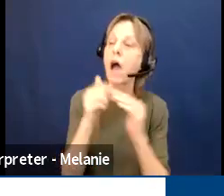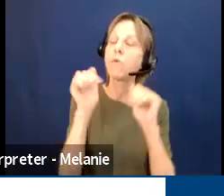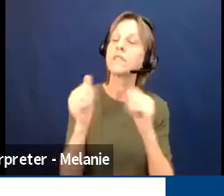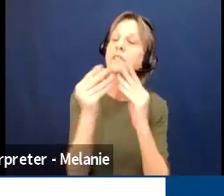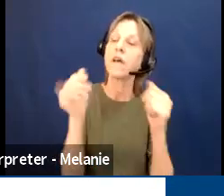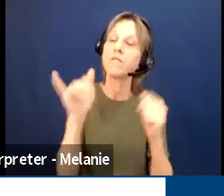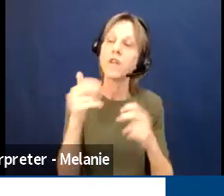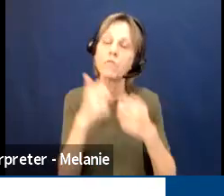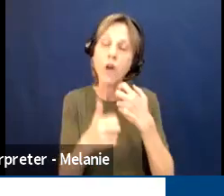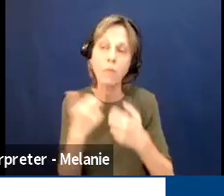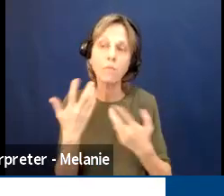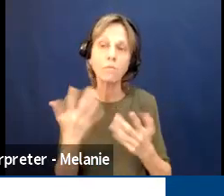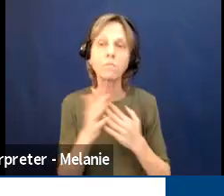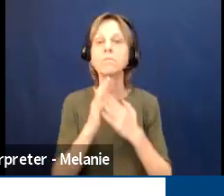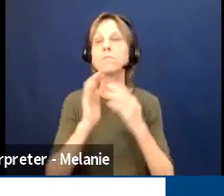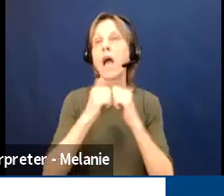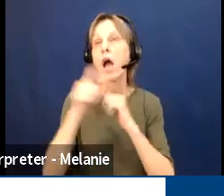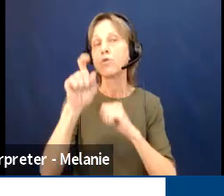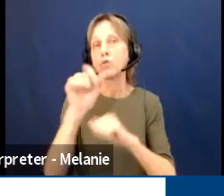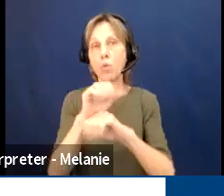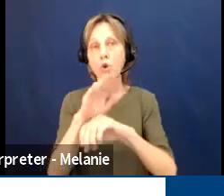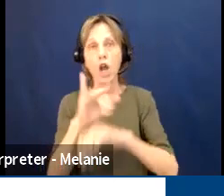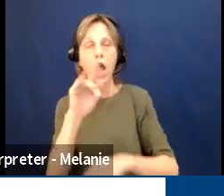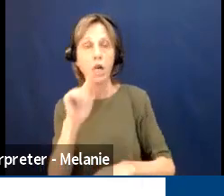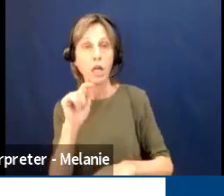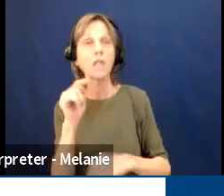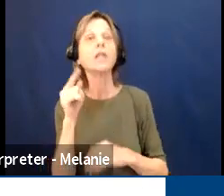and how uh how they could work on it they even went out and volunteered at some community members